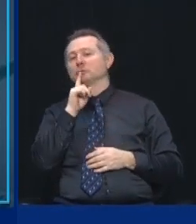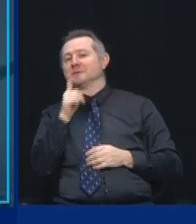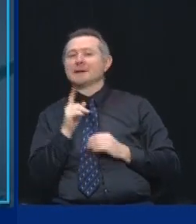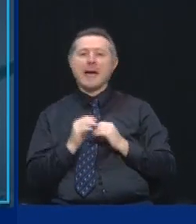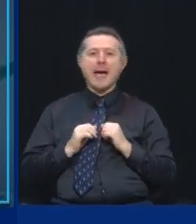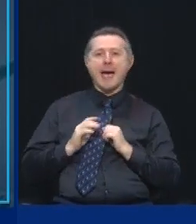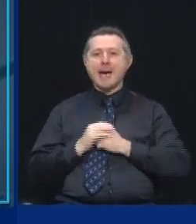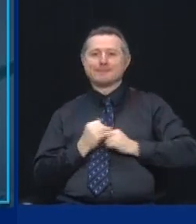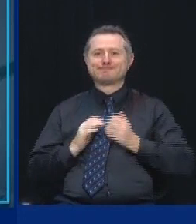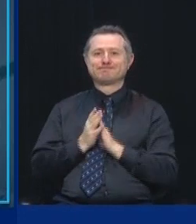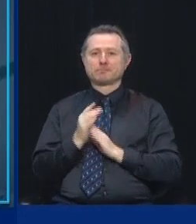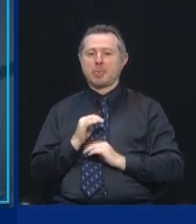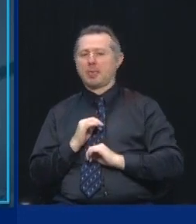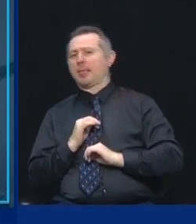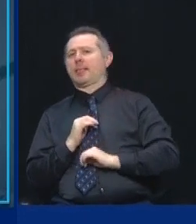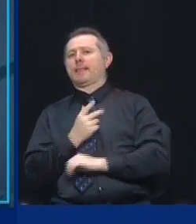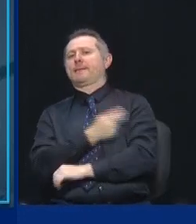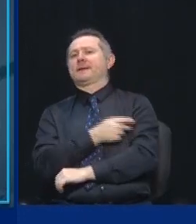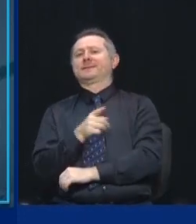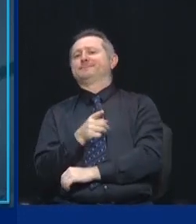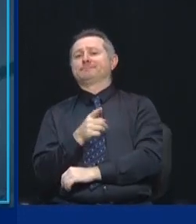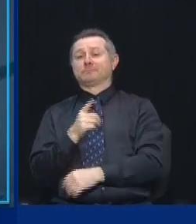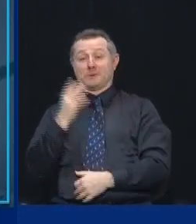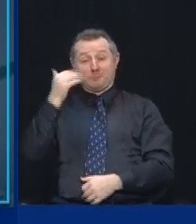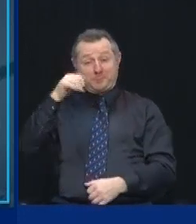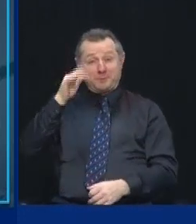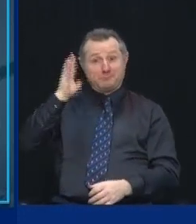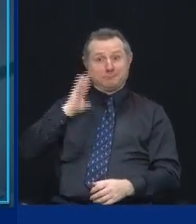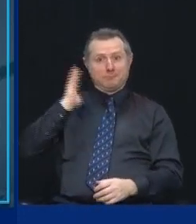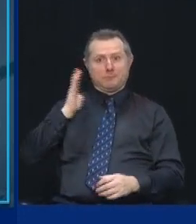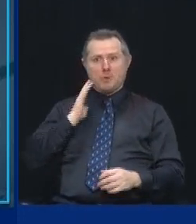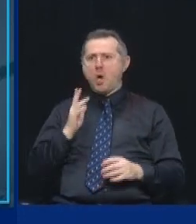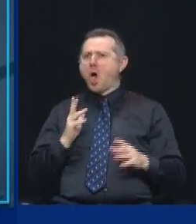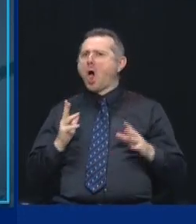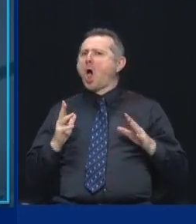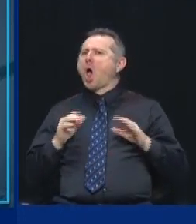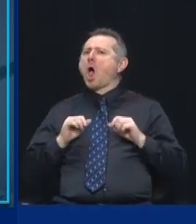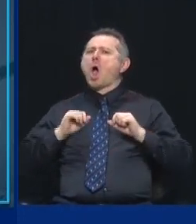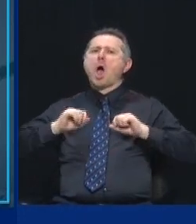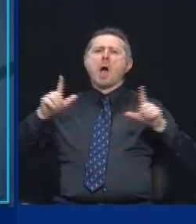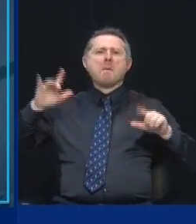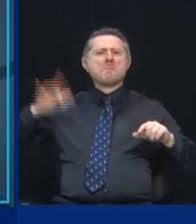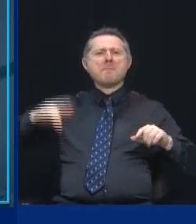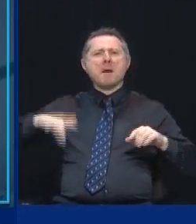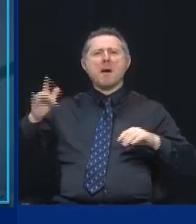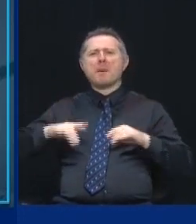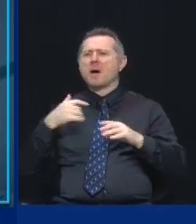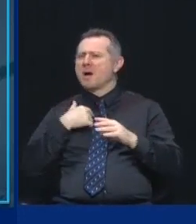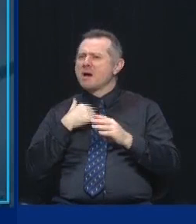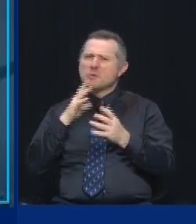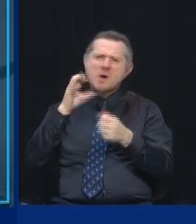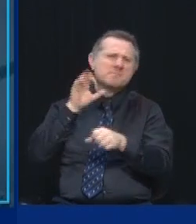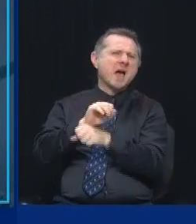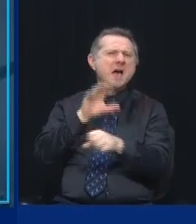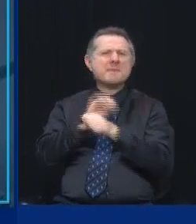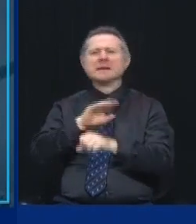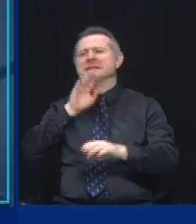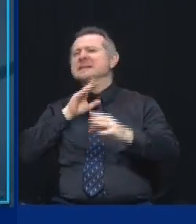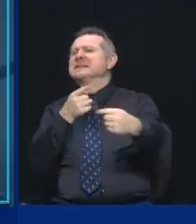VACCINE, WENT OUT FIRST, THEY GOT IT. AND NOW YOU'RE HAVING NEW YORKERS WHO ARE LESS EAGER TO GET IT RIGHT?